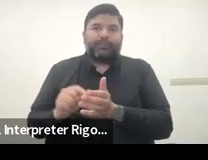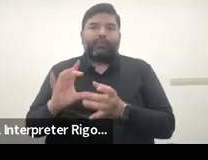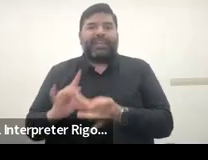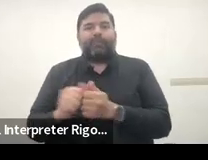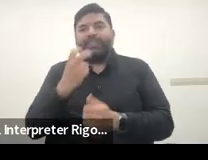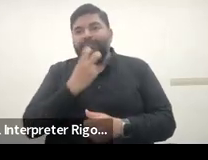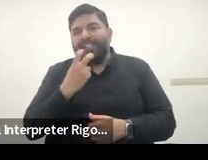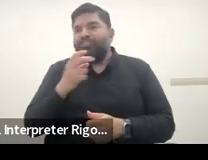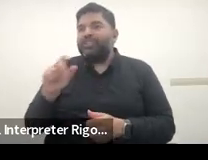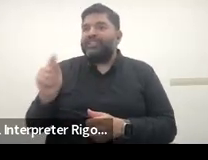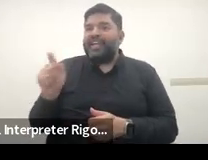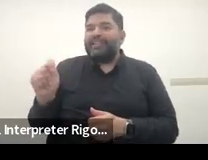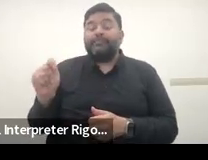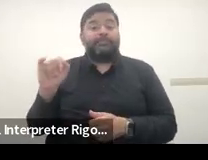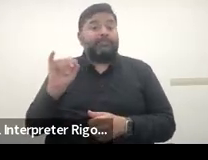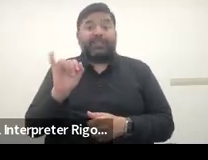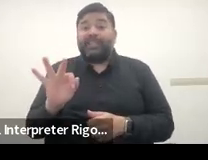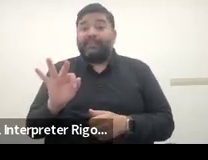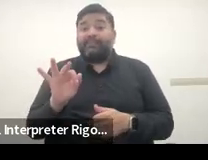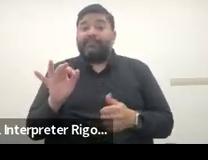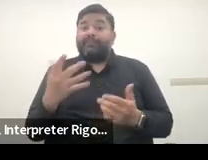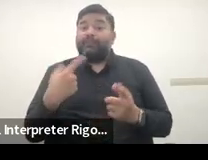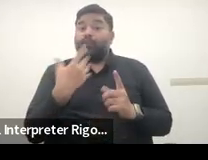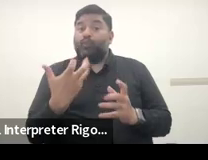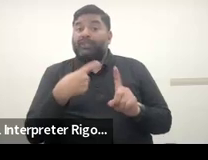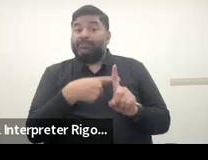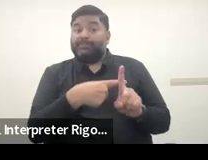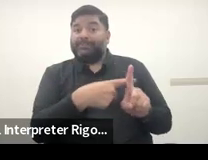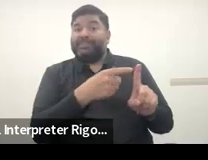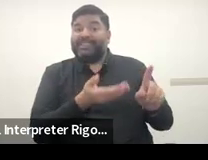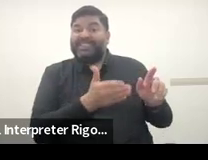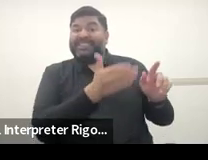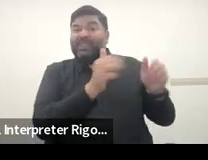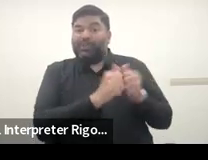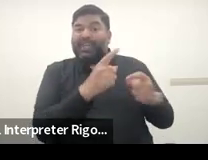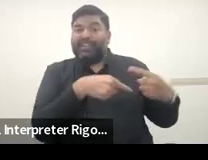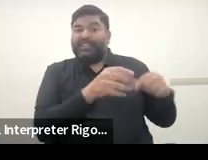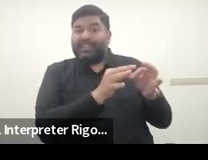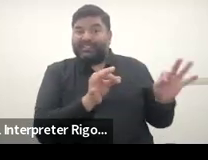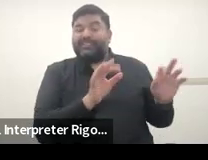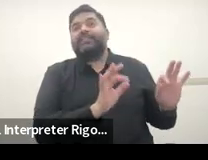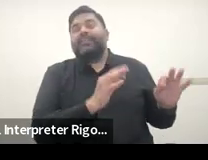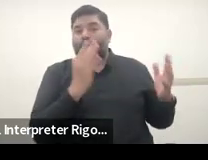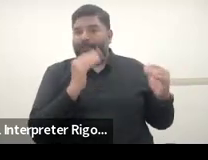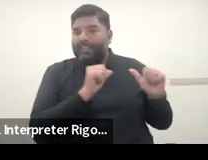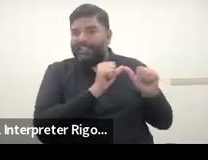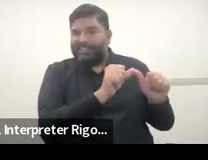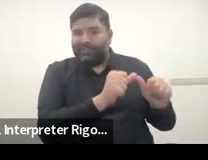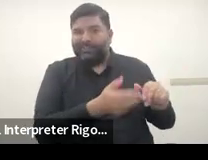nonetheless it's promising to see this increase over time. Hopefully it continues. And then among